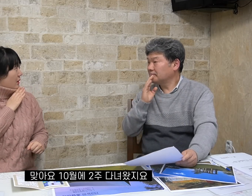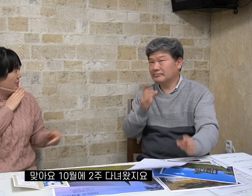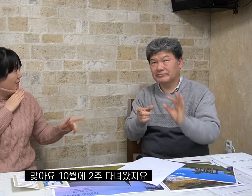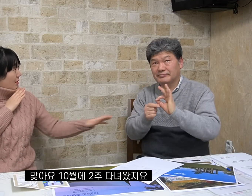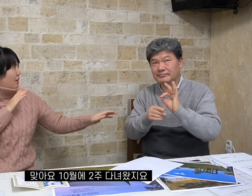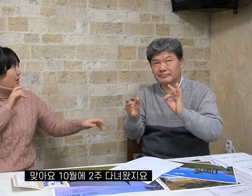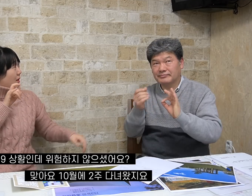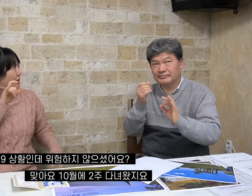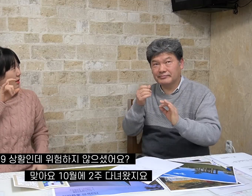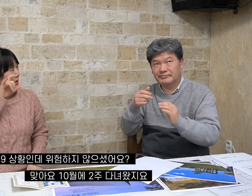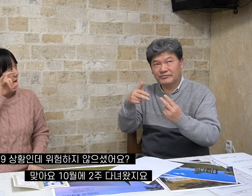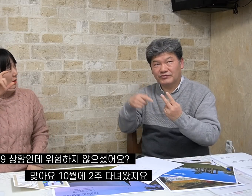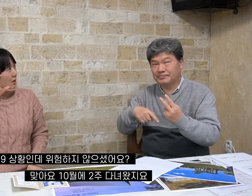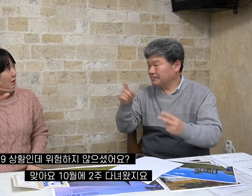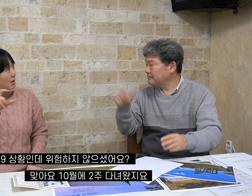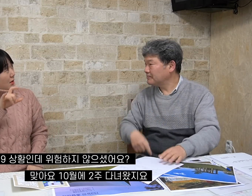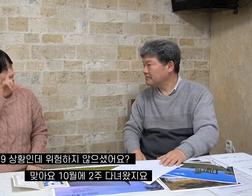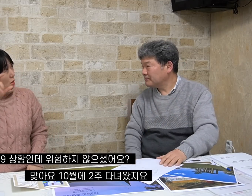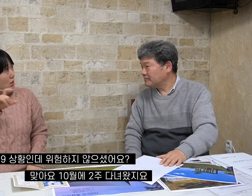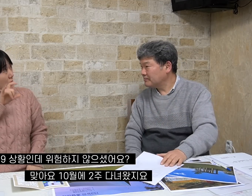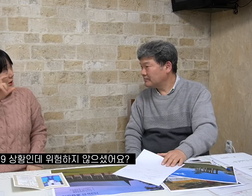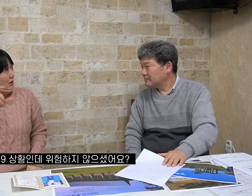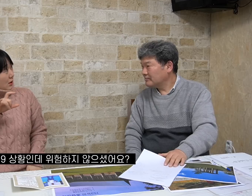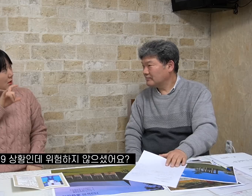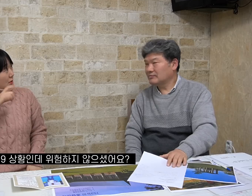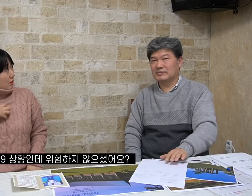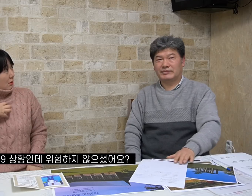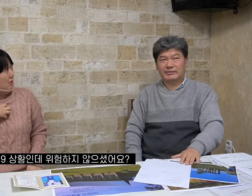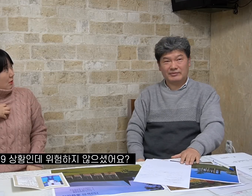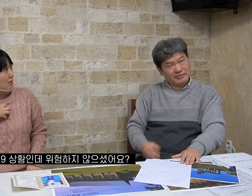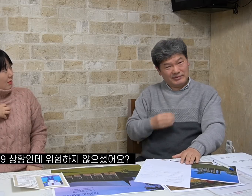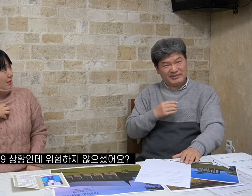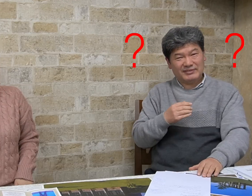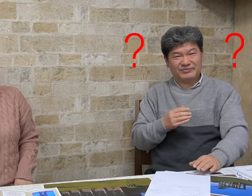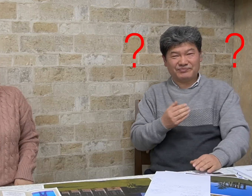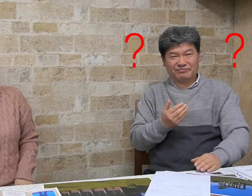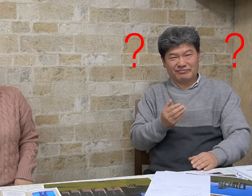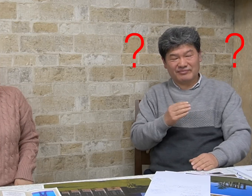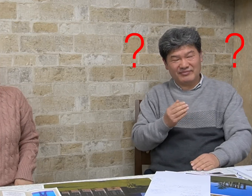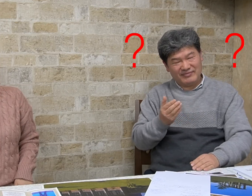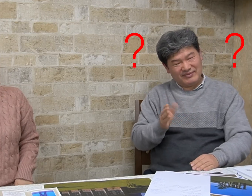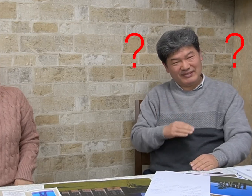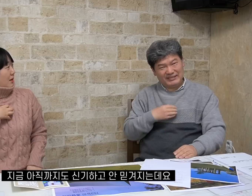That's right. I went there for 2 weeks in October. It's a Corona 19 situation, wasn't it dangerous?